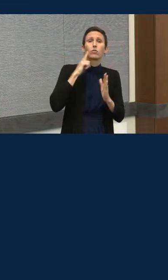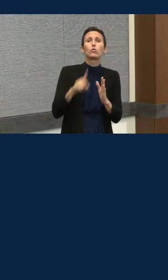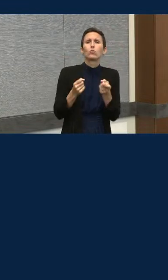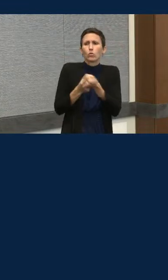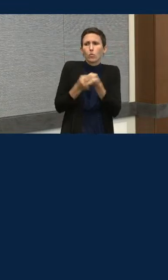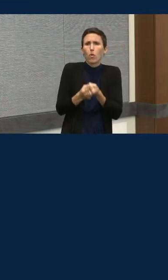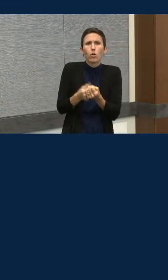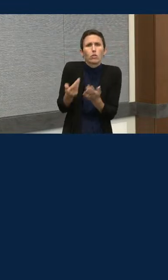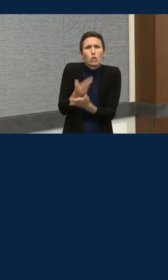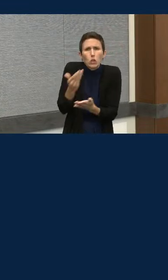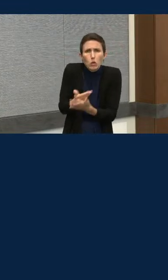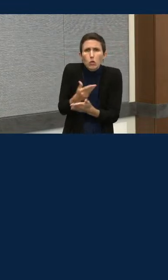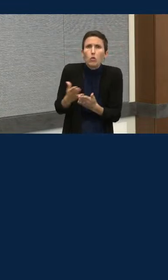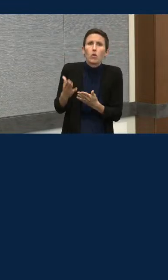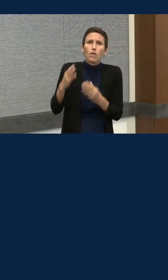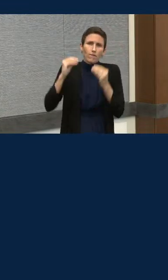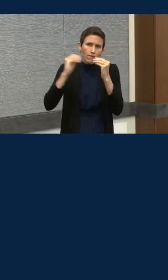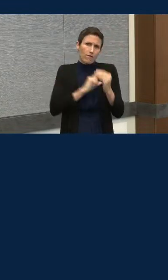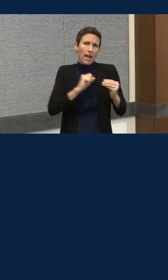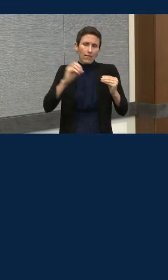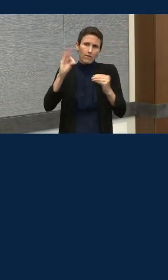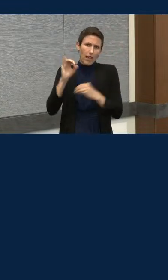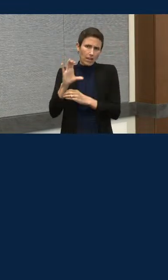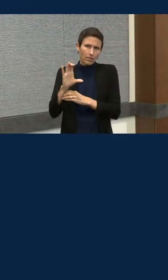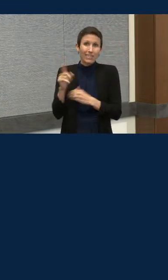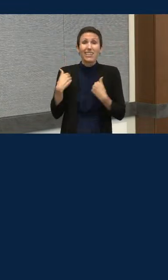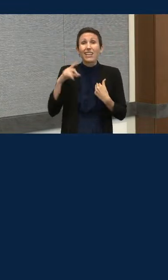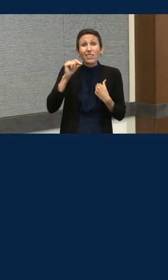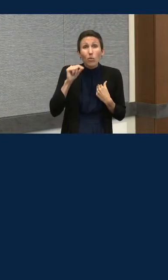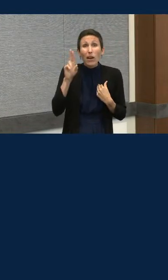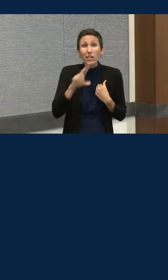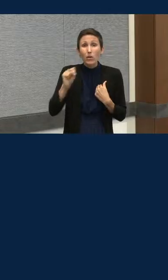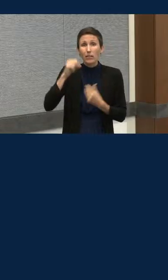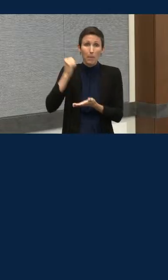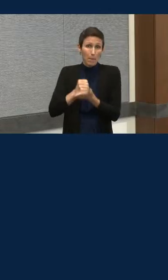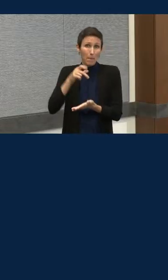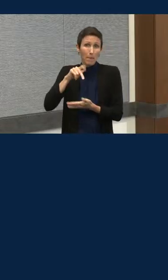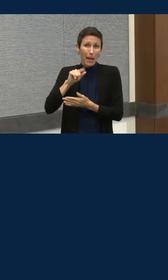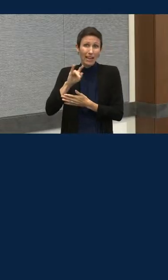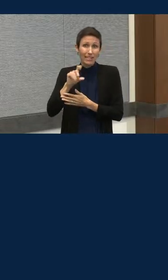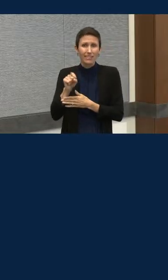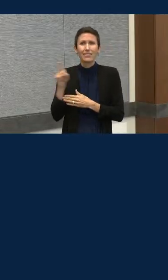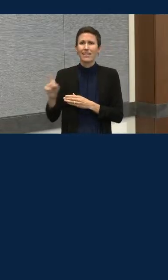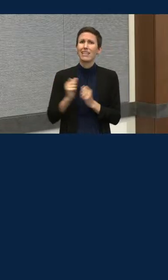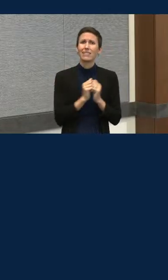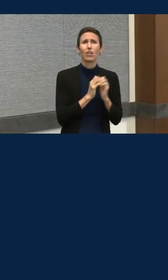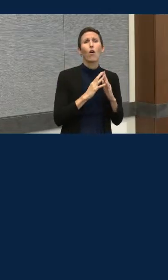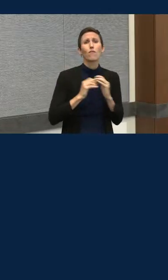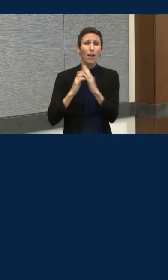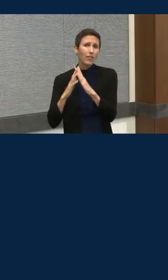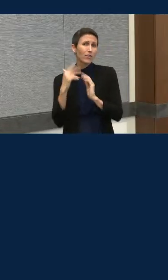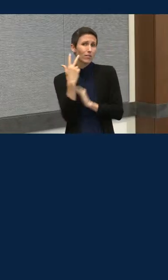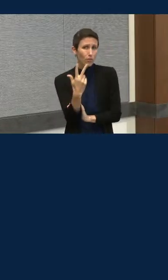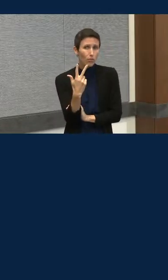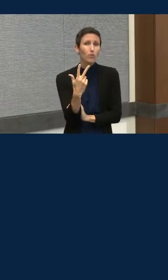holds 20 U.S. patents, has co-founded three biotech companies, and has mentored dozens of rising stars in